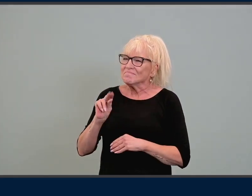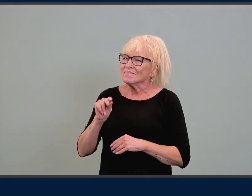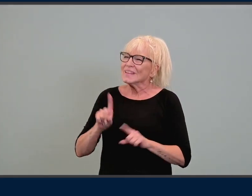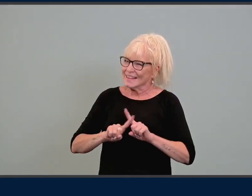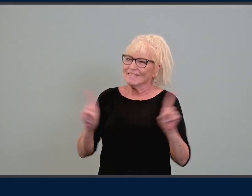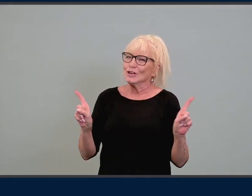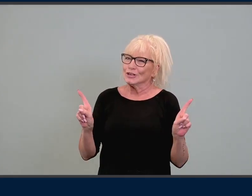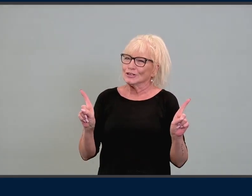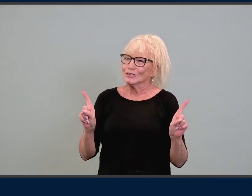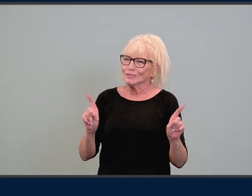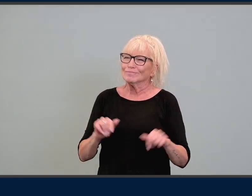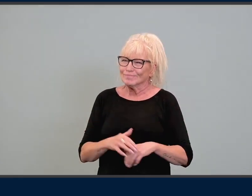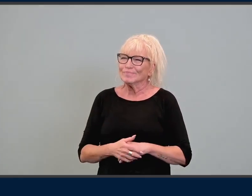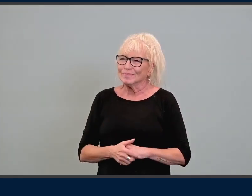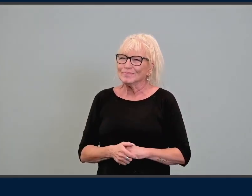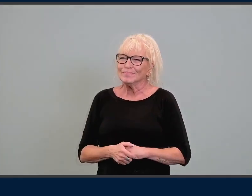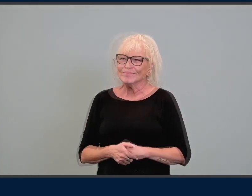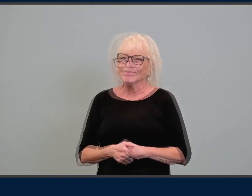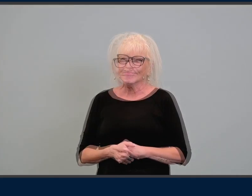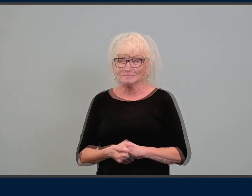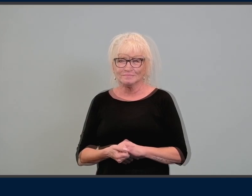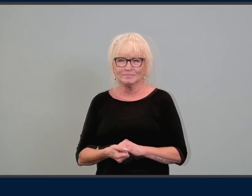a standardized program. It's quite different than